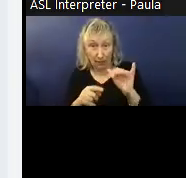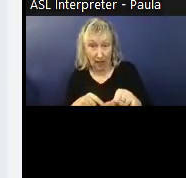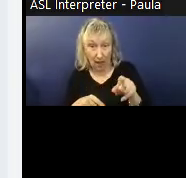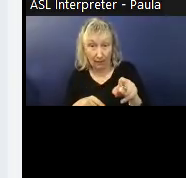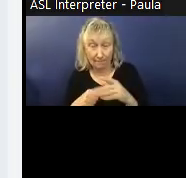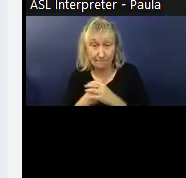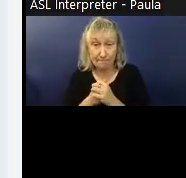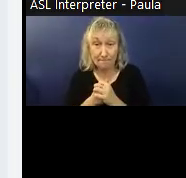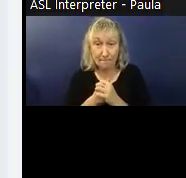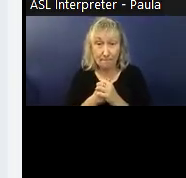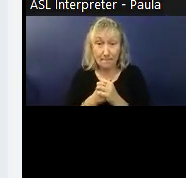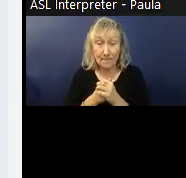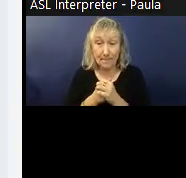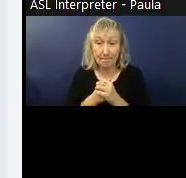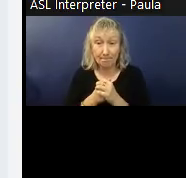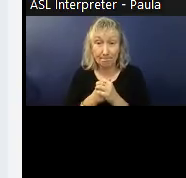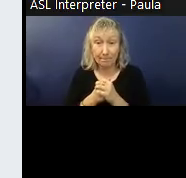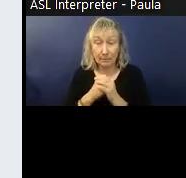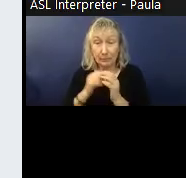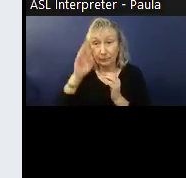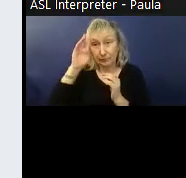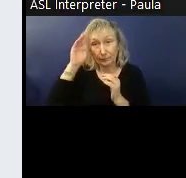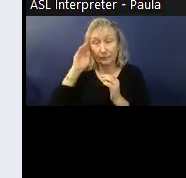I don't know who you got it Nicolette's at 1st.